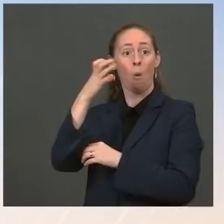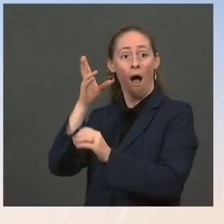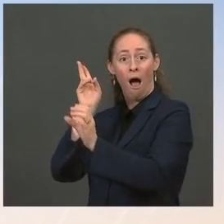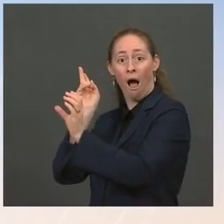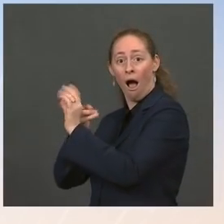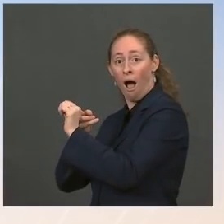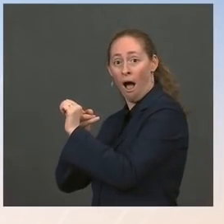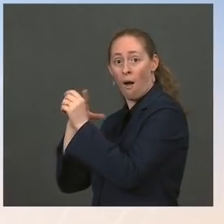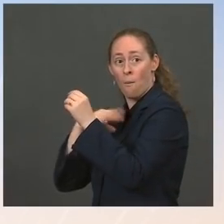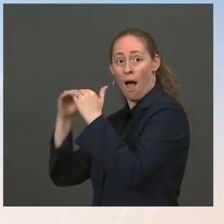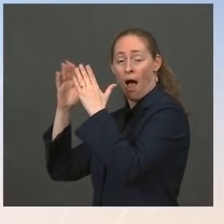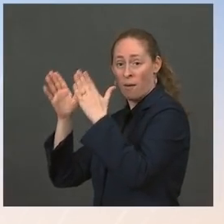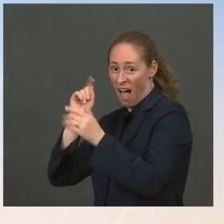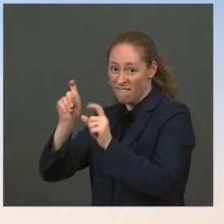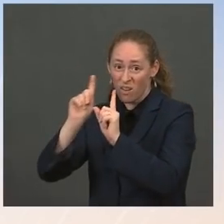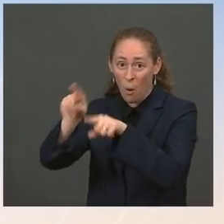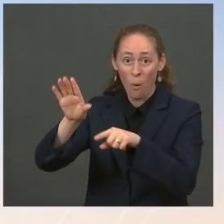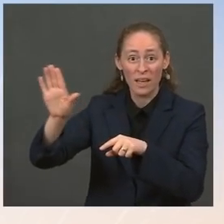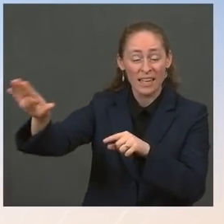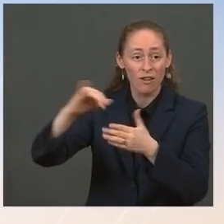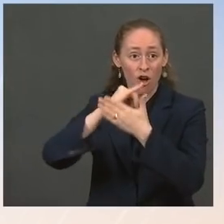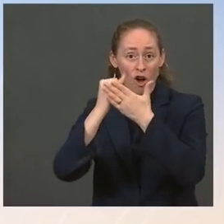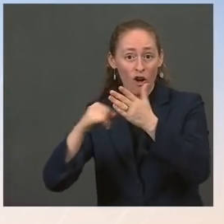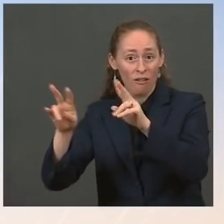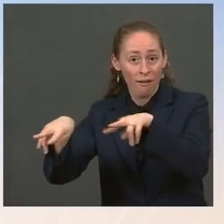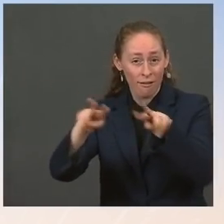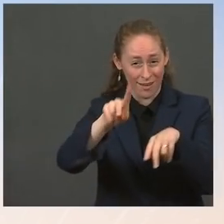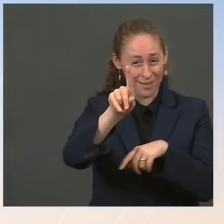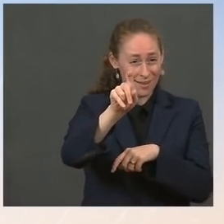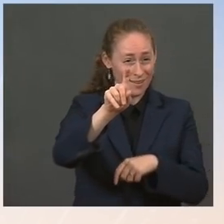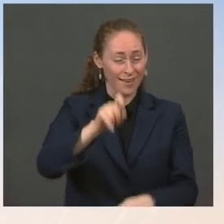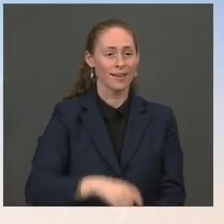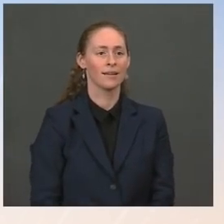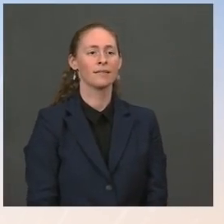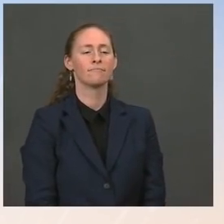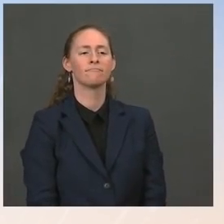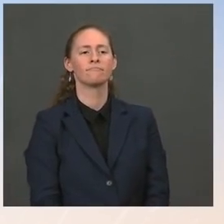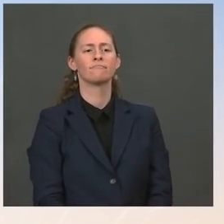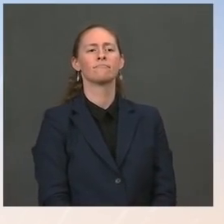we've spoken to the arrangement that is run by the gallerist and Hunter Biden's representatives